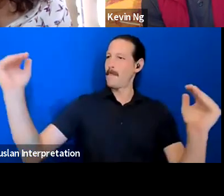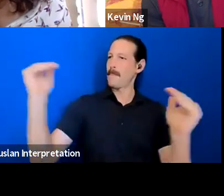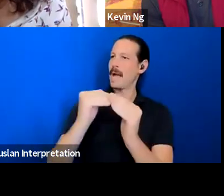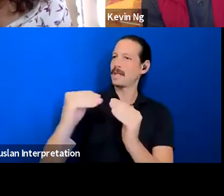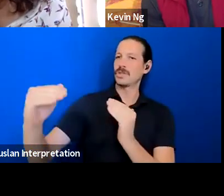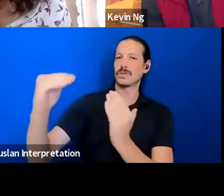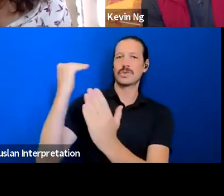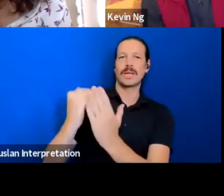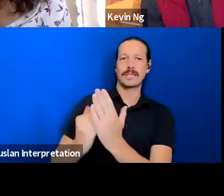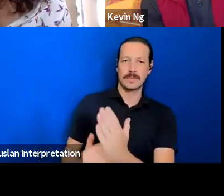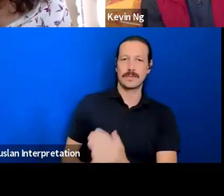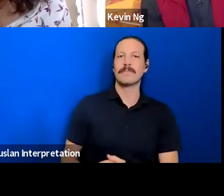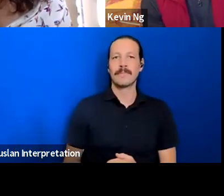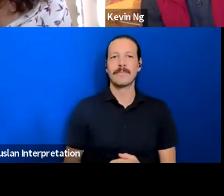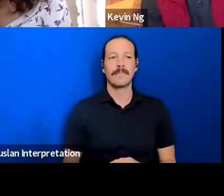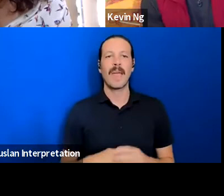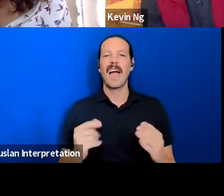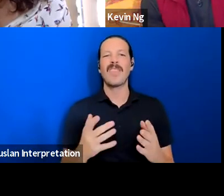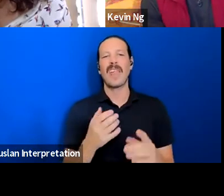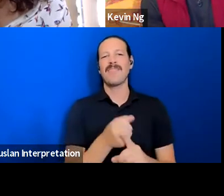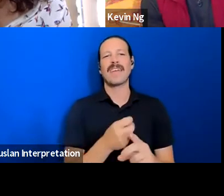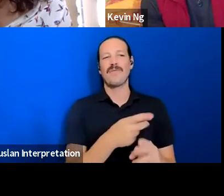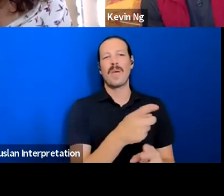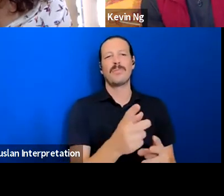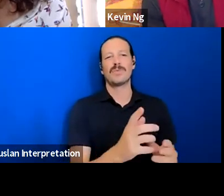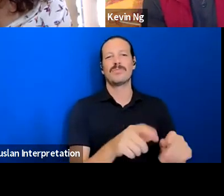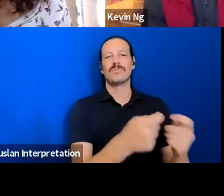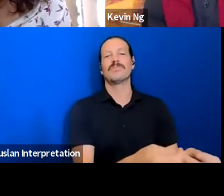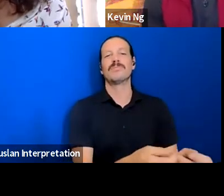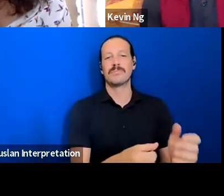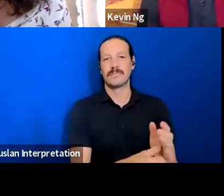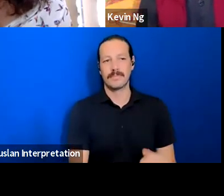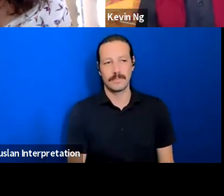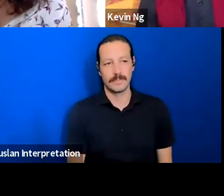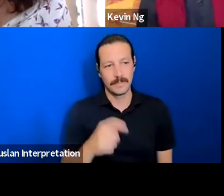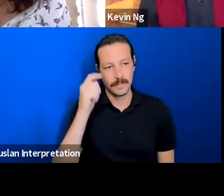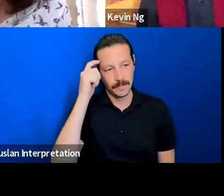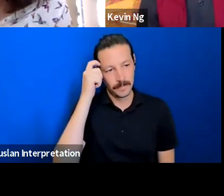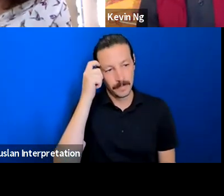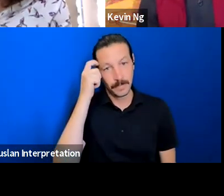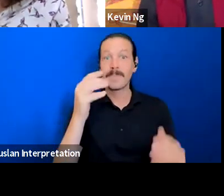Which does bring me on to my next question. Does everyone agree in an assessment meeting